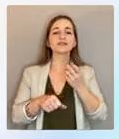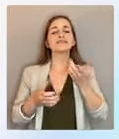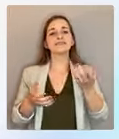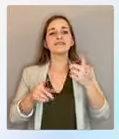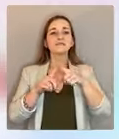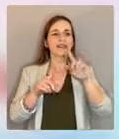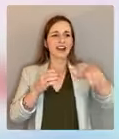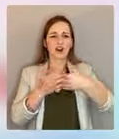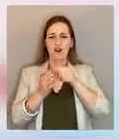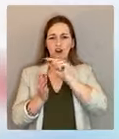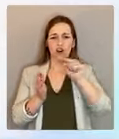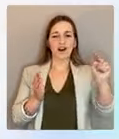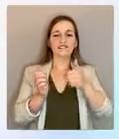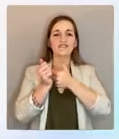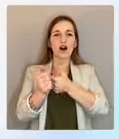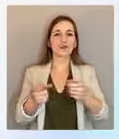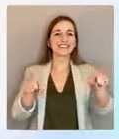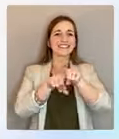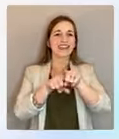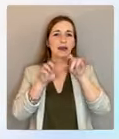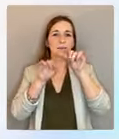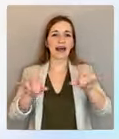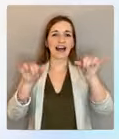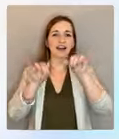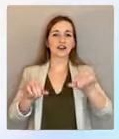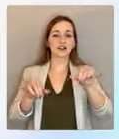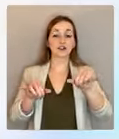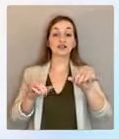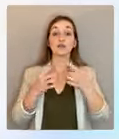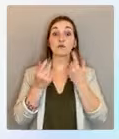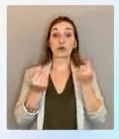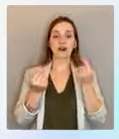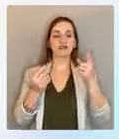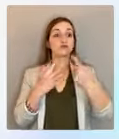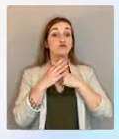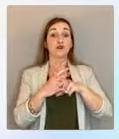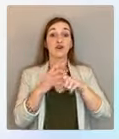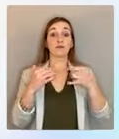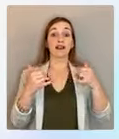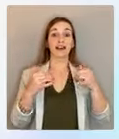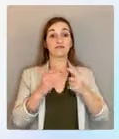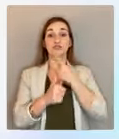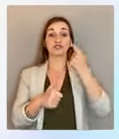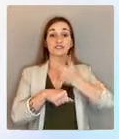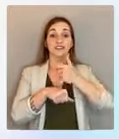but they all follow the same pattern, which is that matches start off fun and challenging, you're playing with people